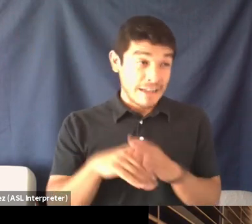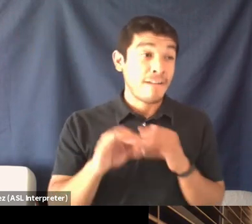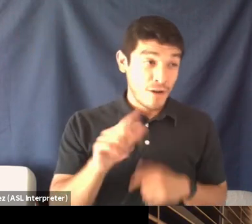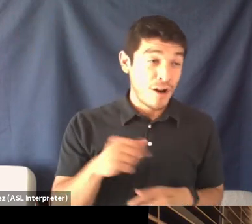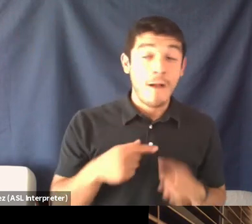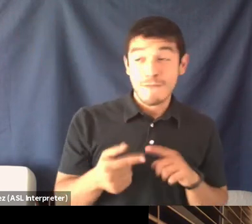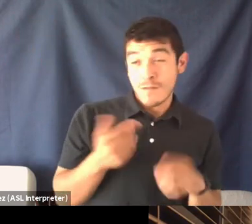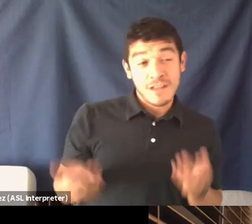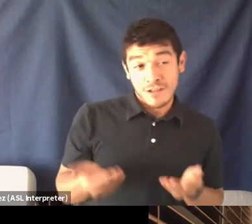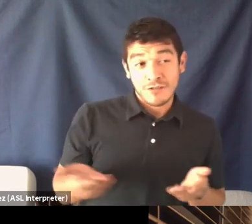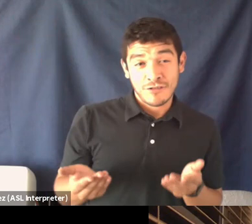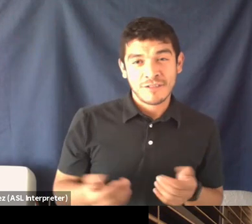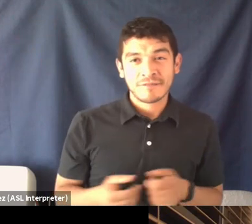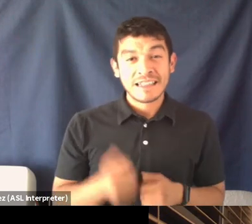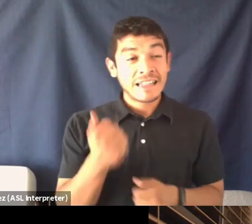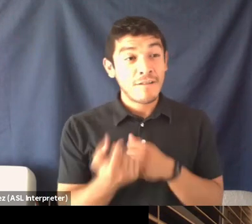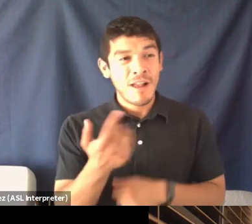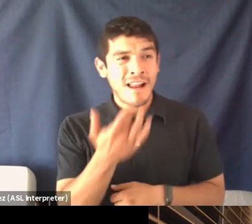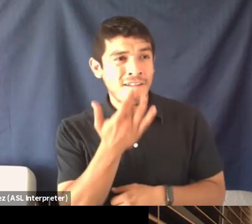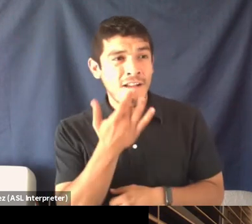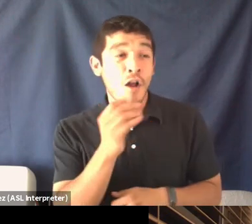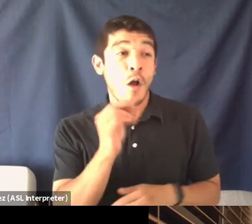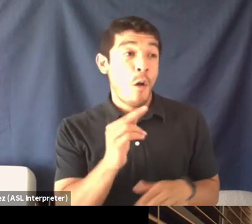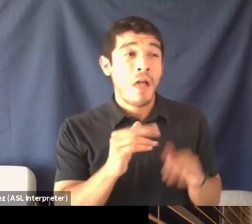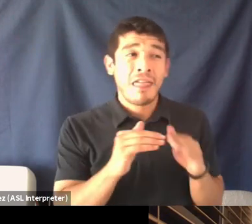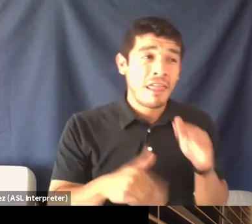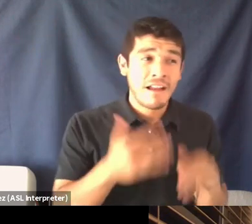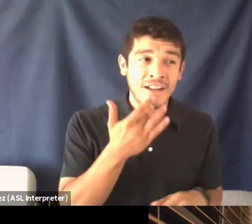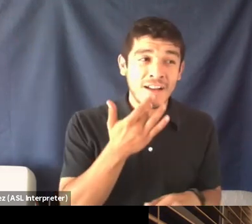It's everybody's favorite or maybe least favorite skisto away state.